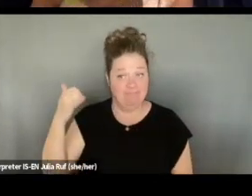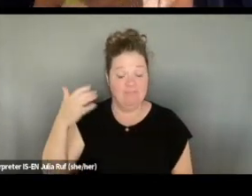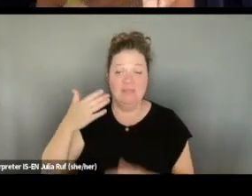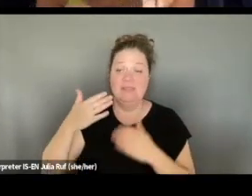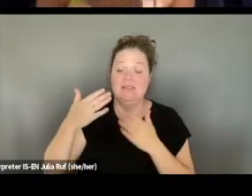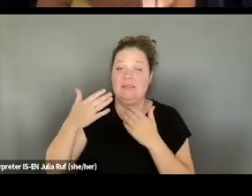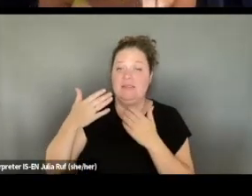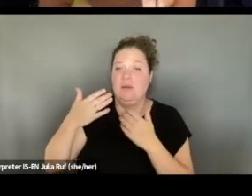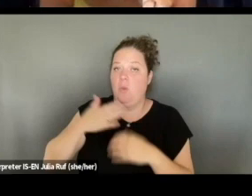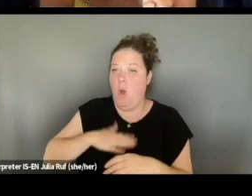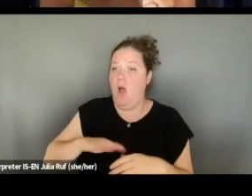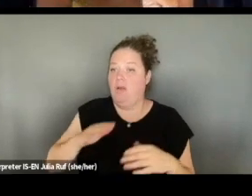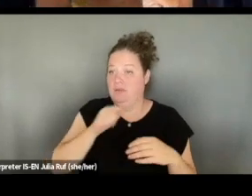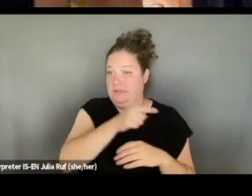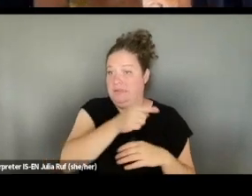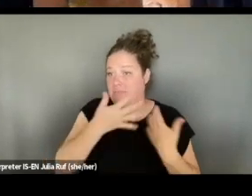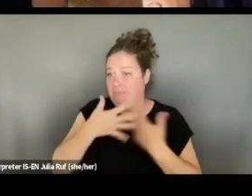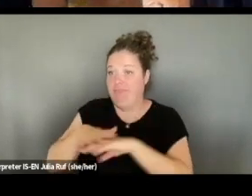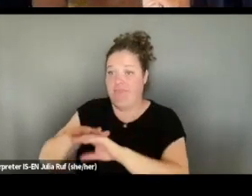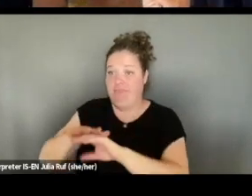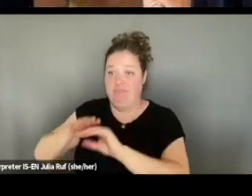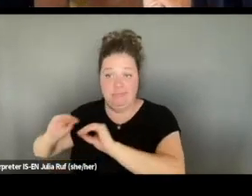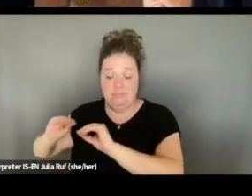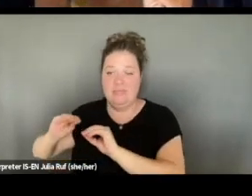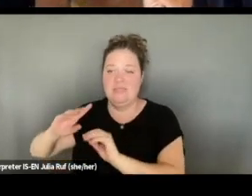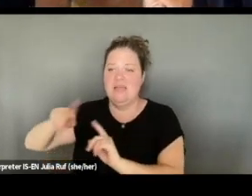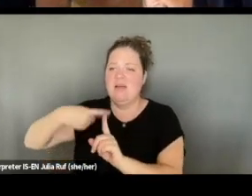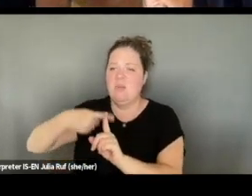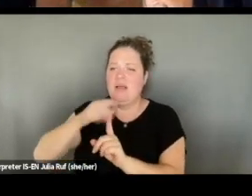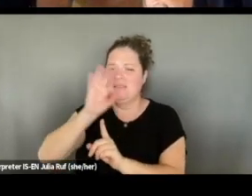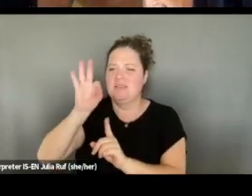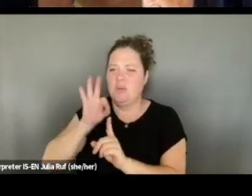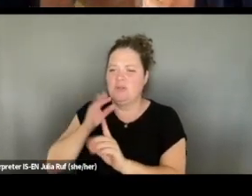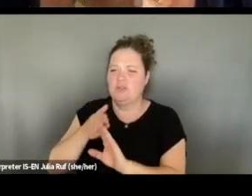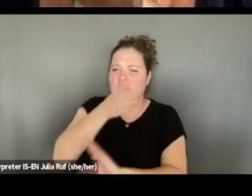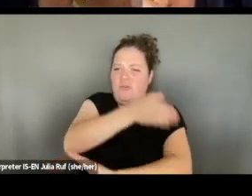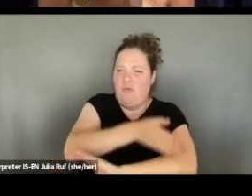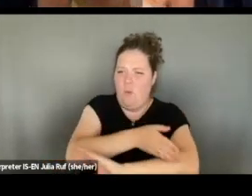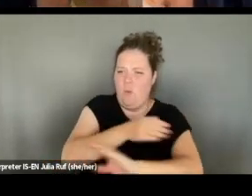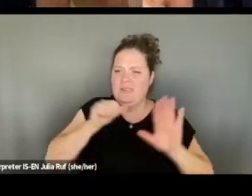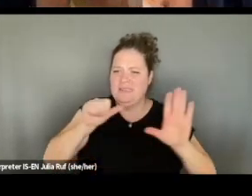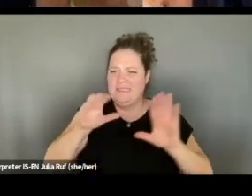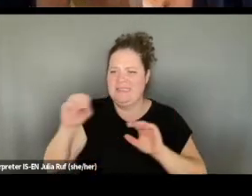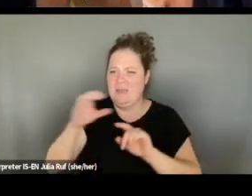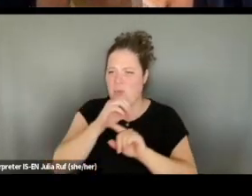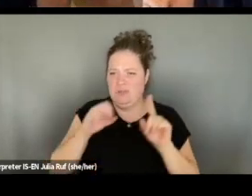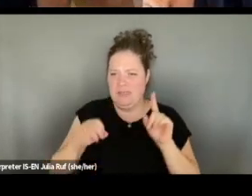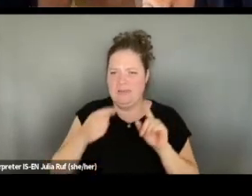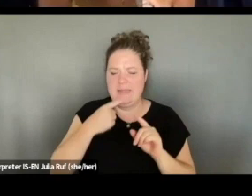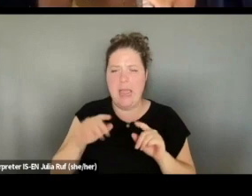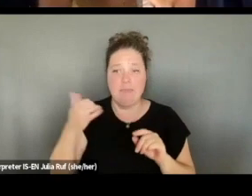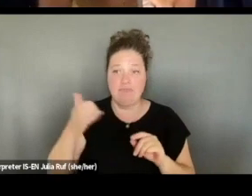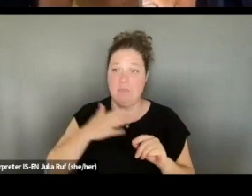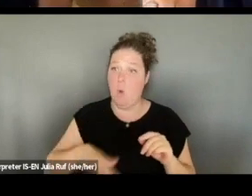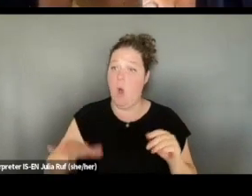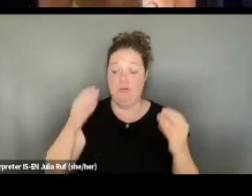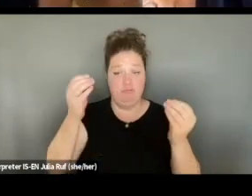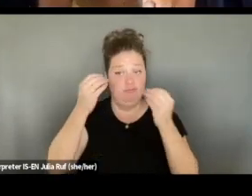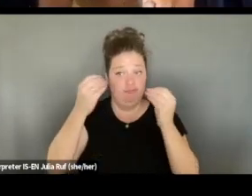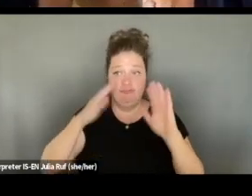training on this, and almost 80% would like to use the training material that we have created